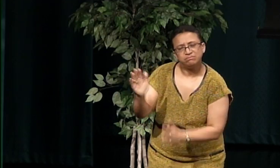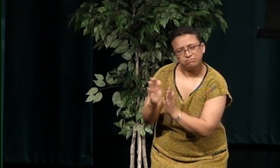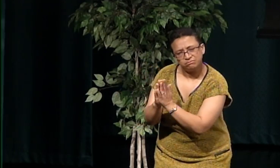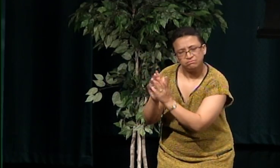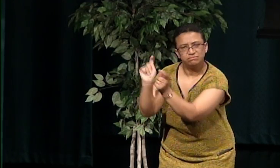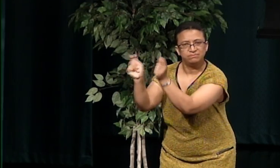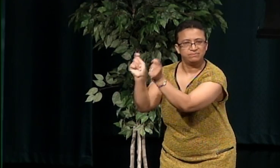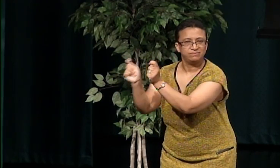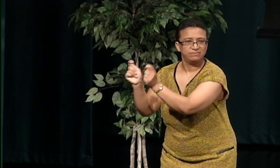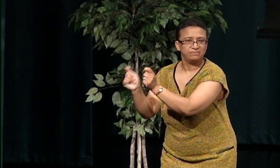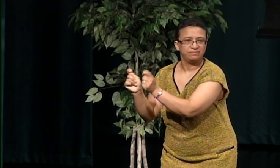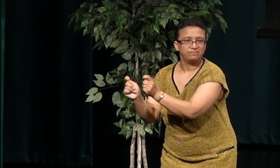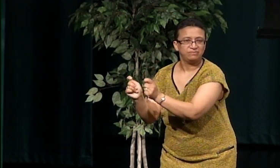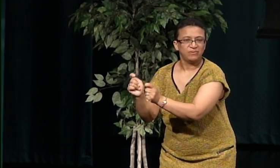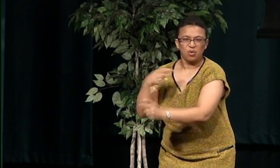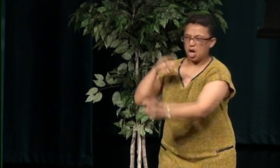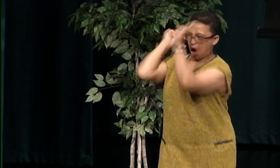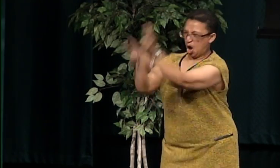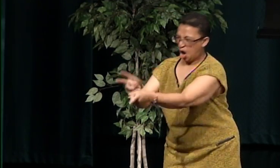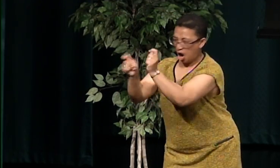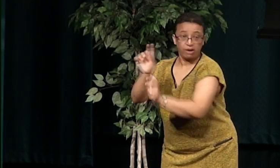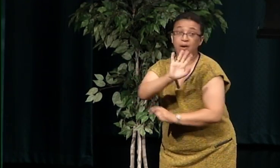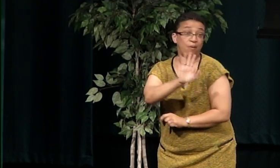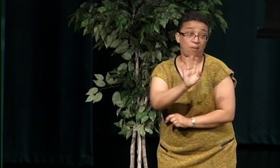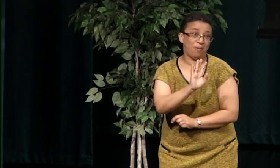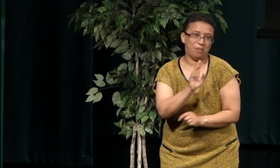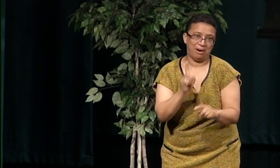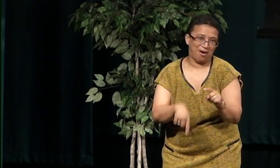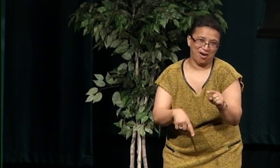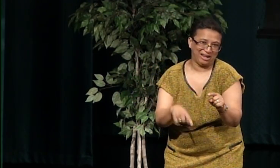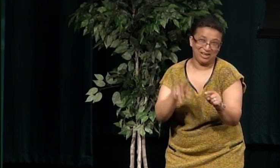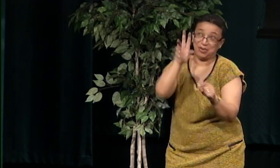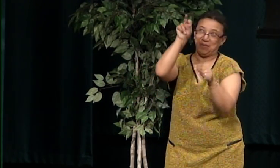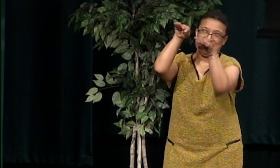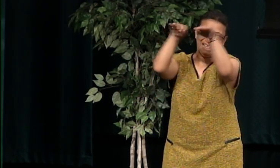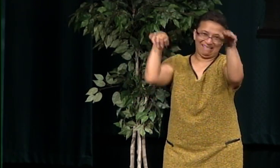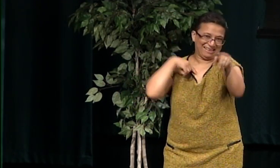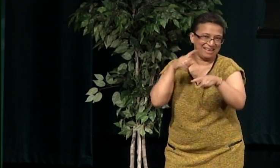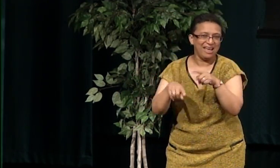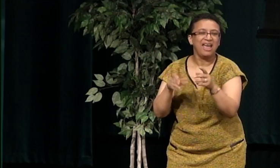that was oppressive to deaf people. And it was the World Federation of the Deaf